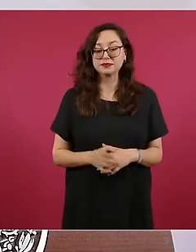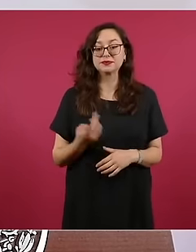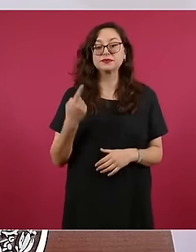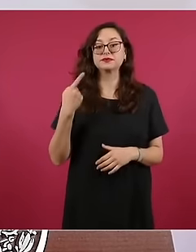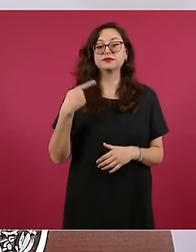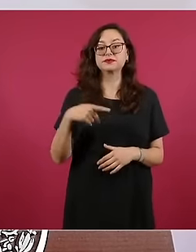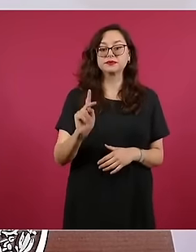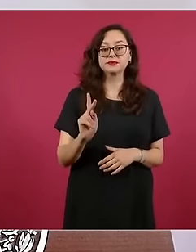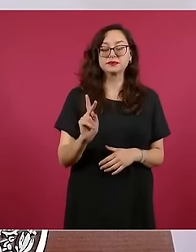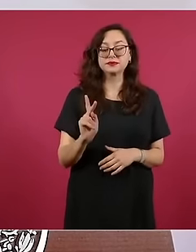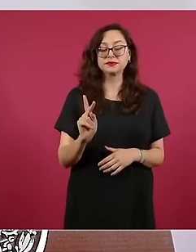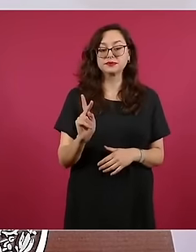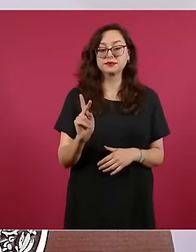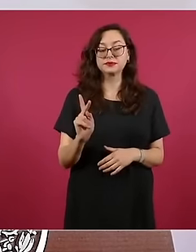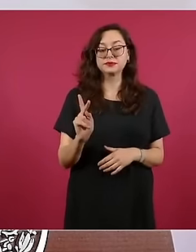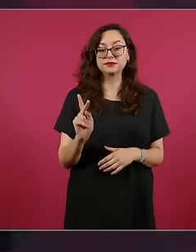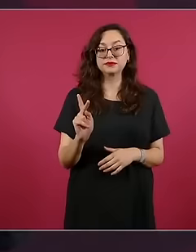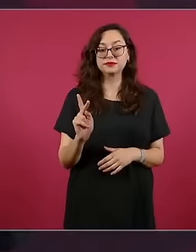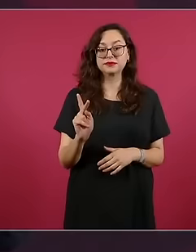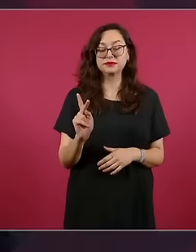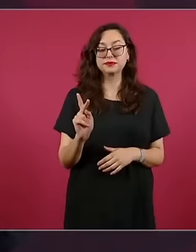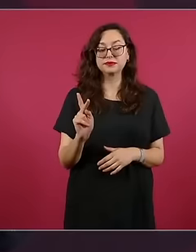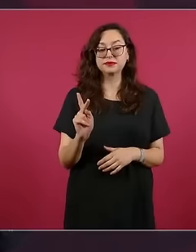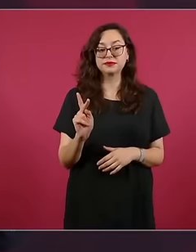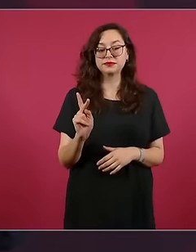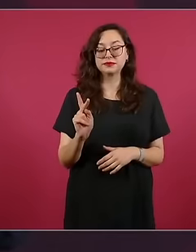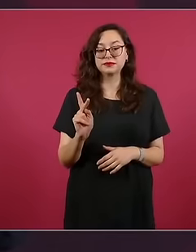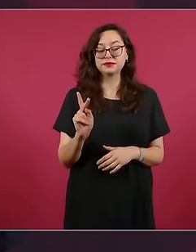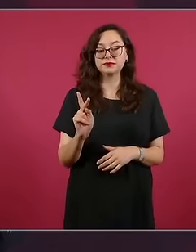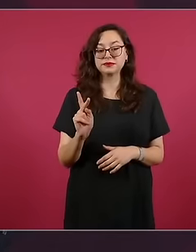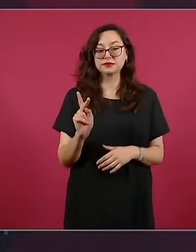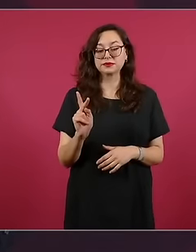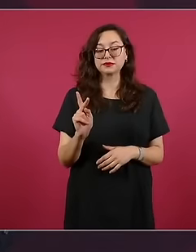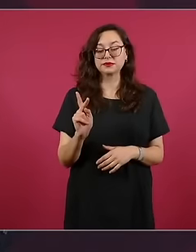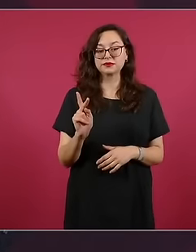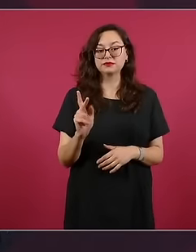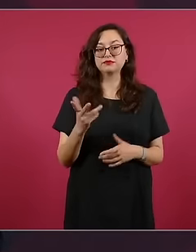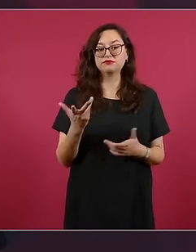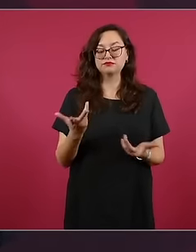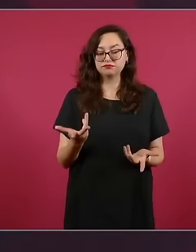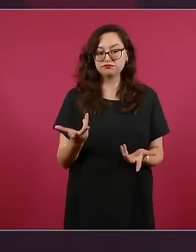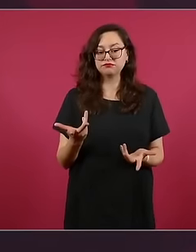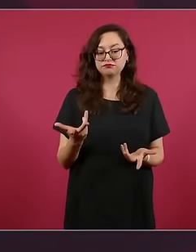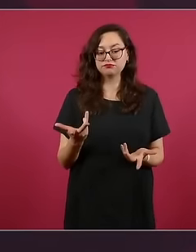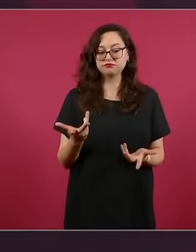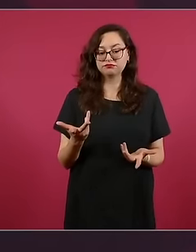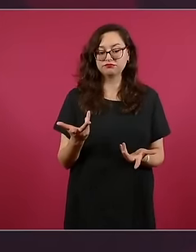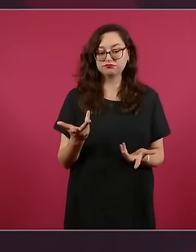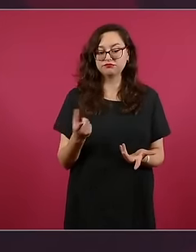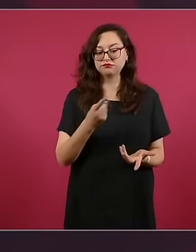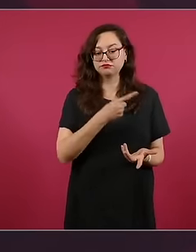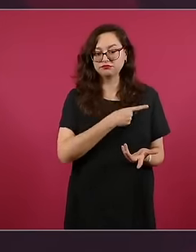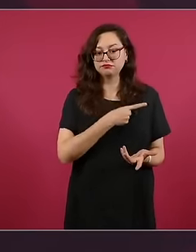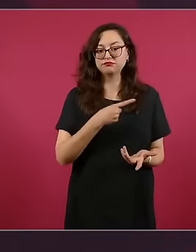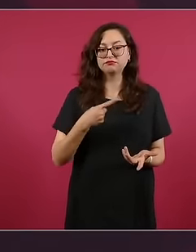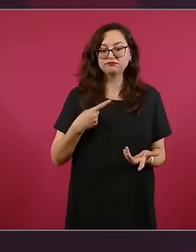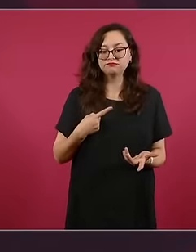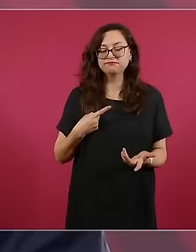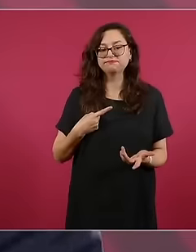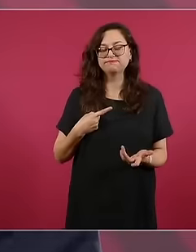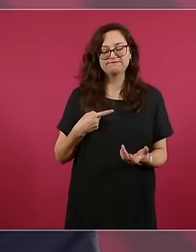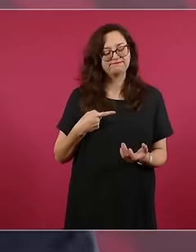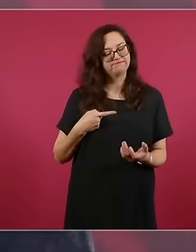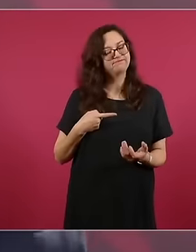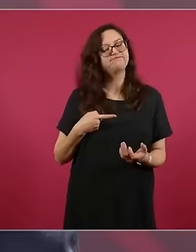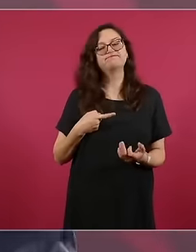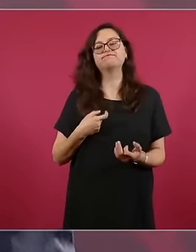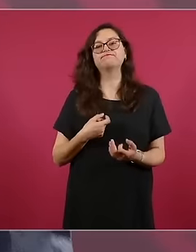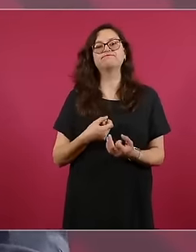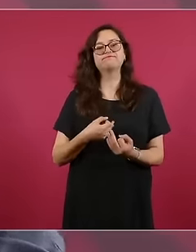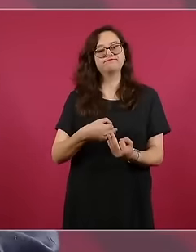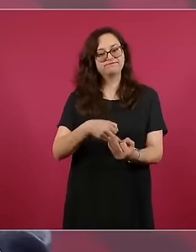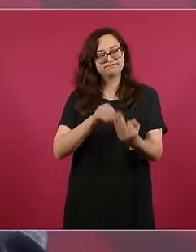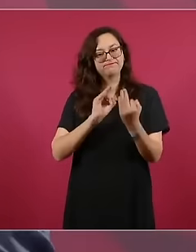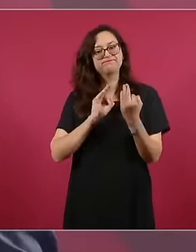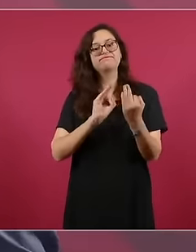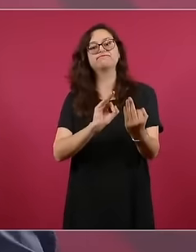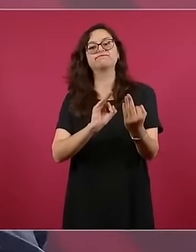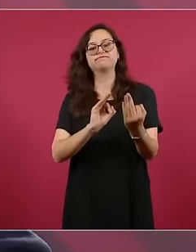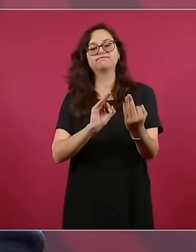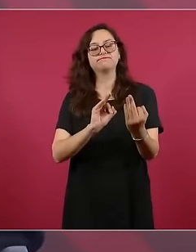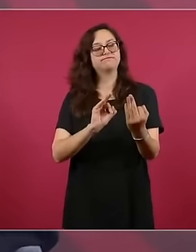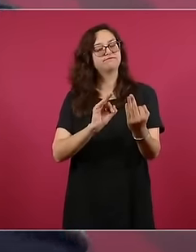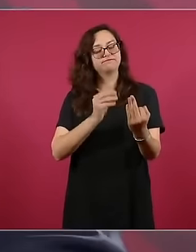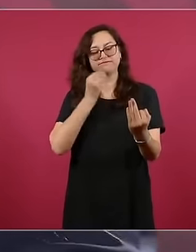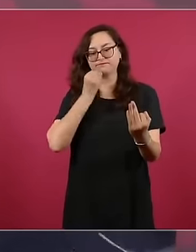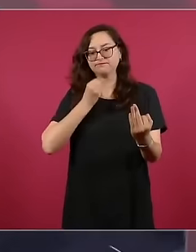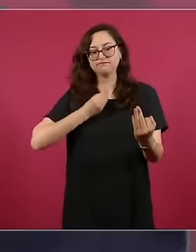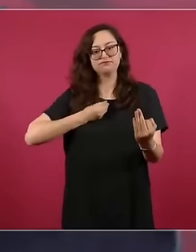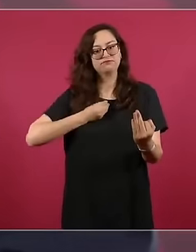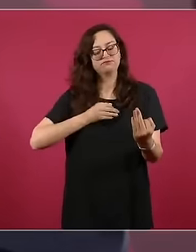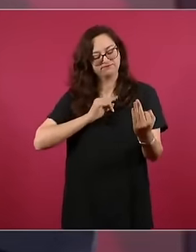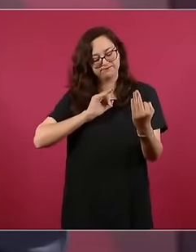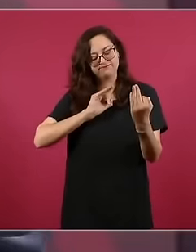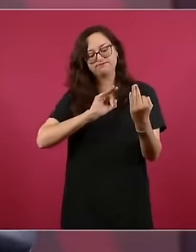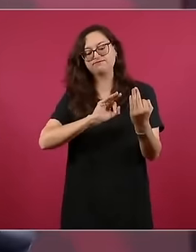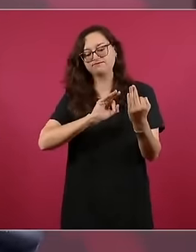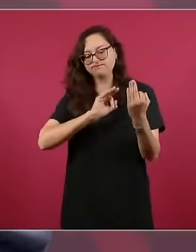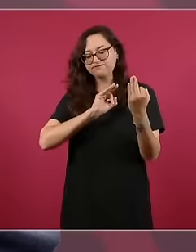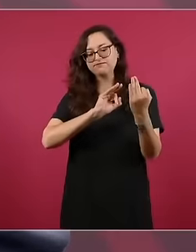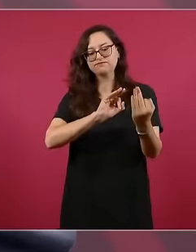hey one has to face showing one's face and moving